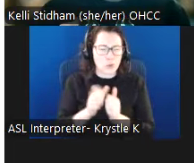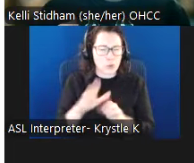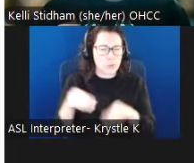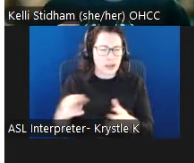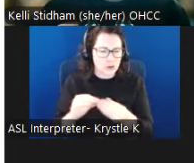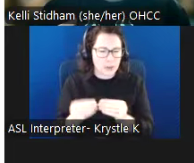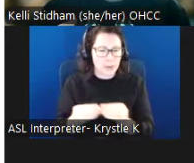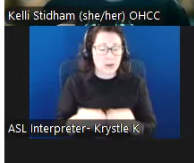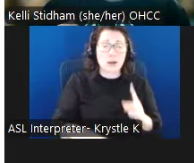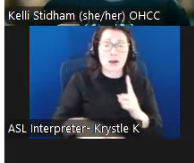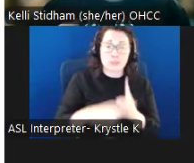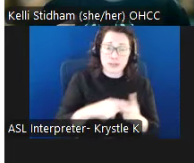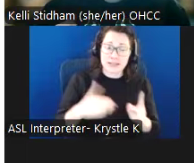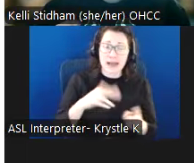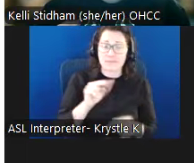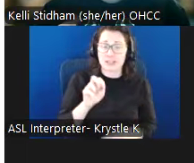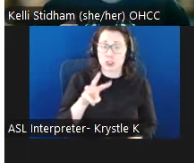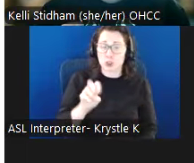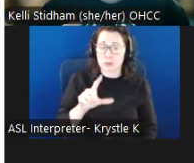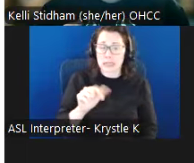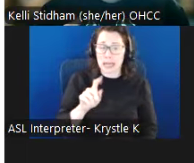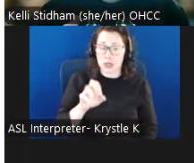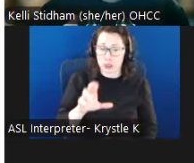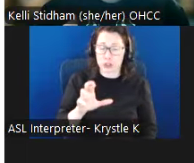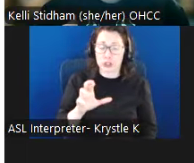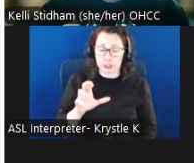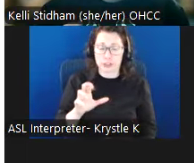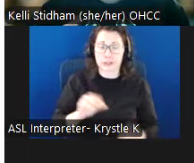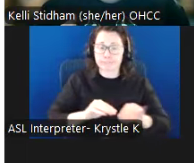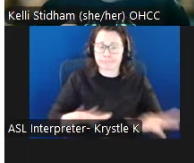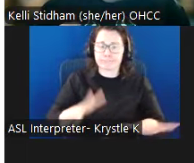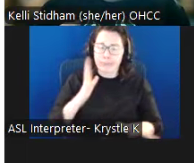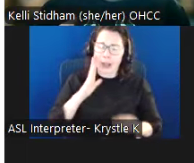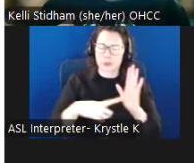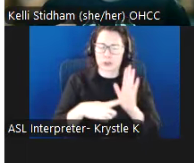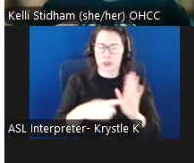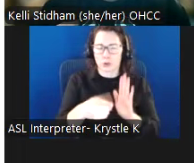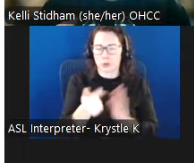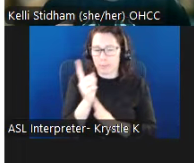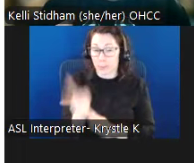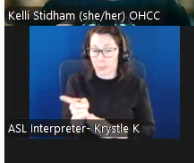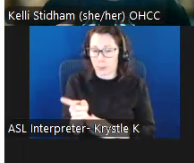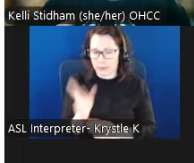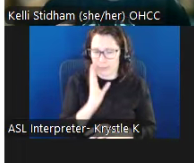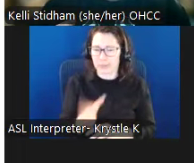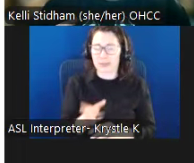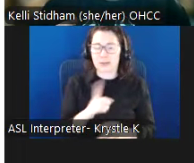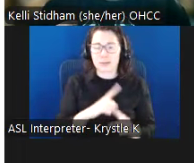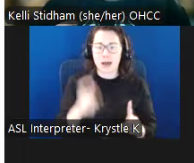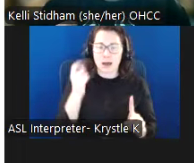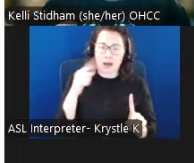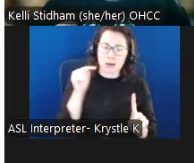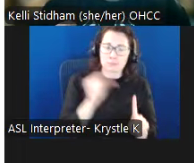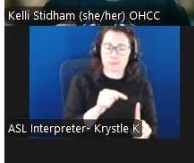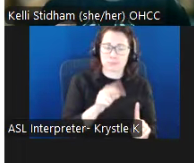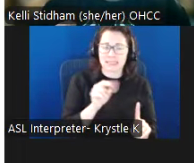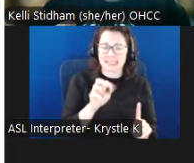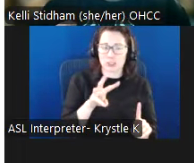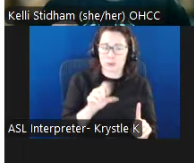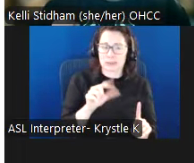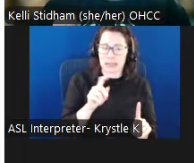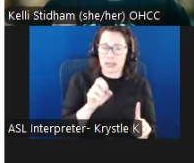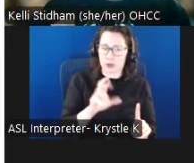that I will uh show you in in just a